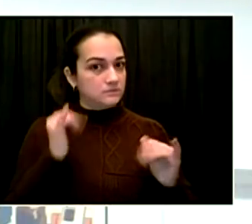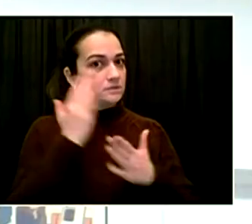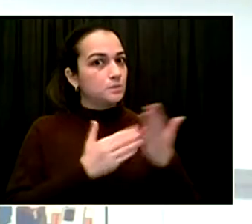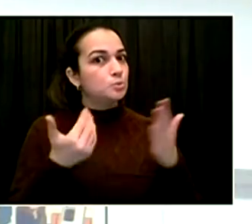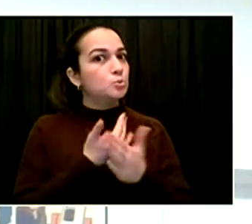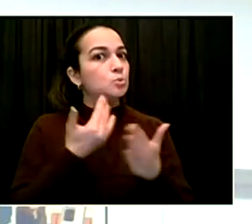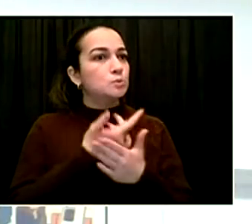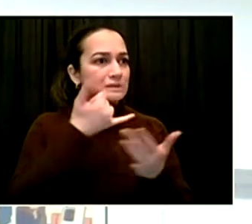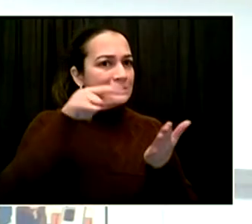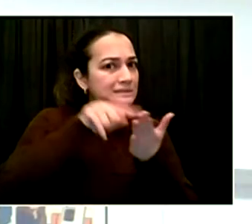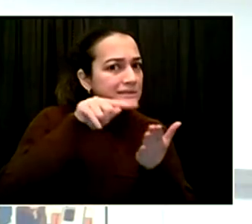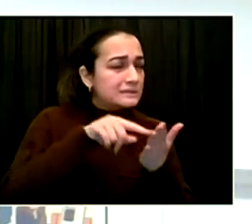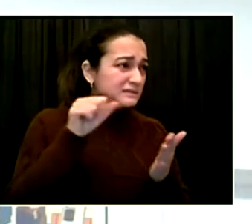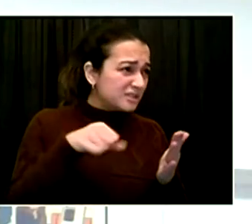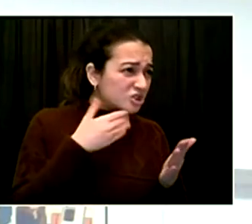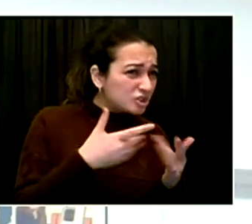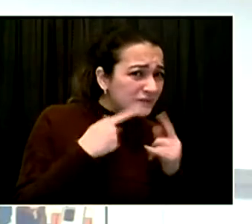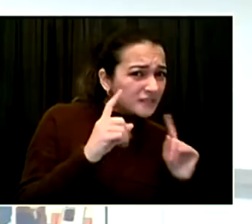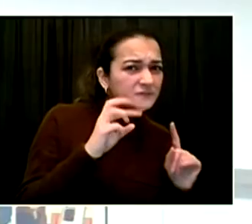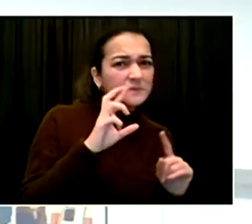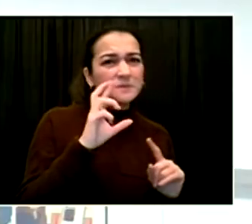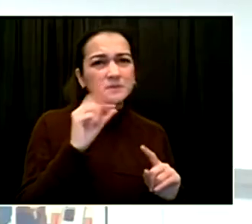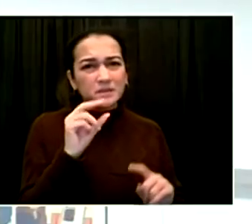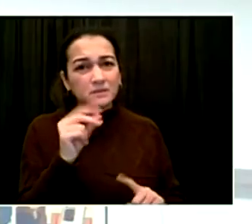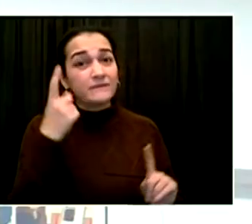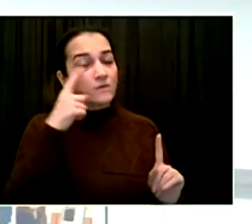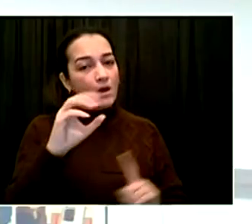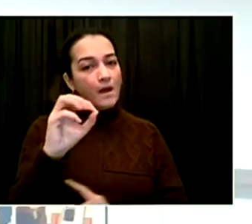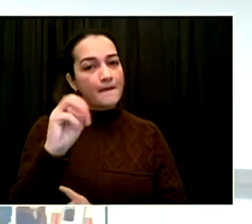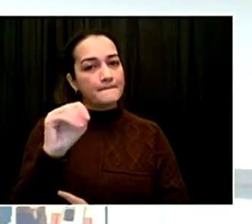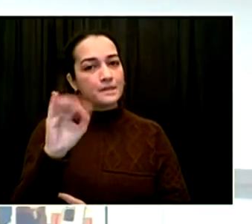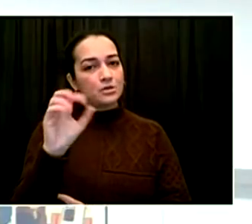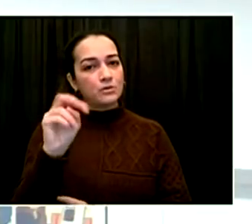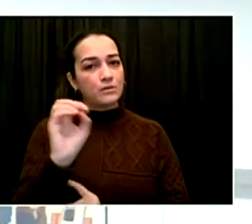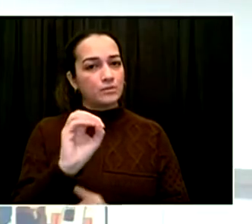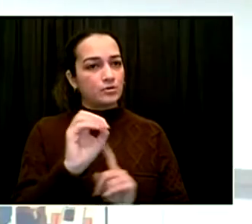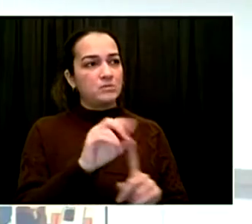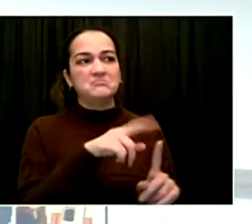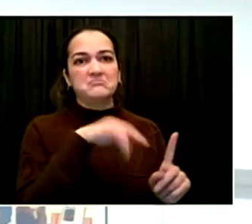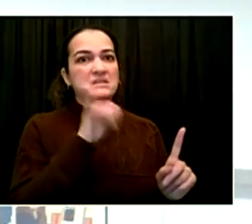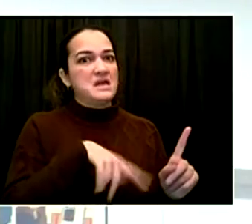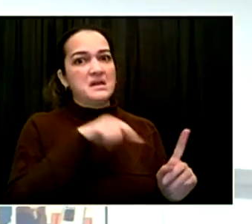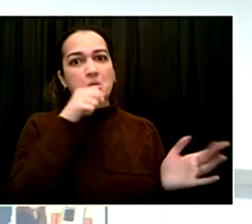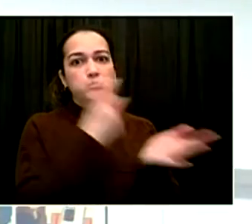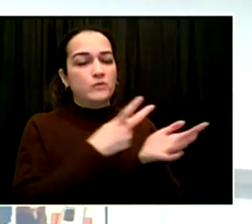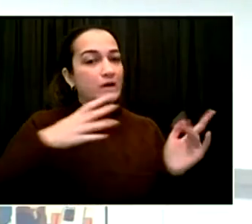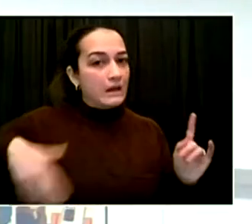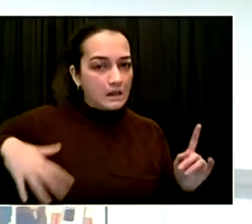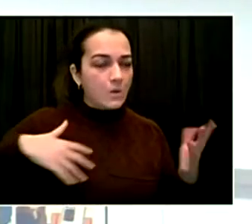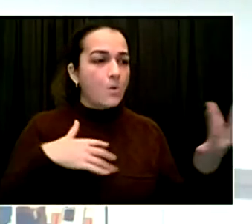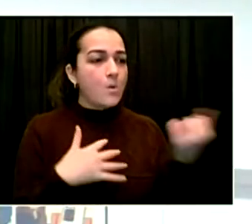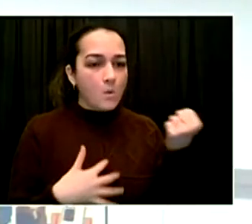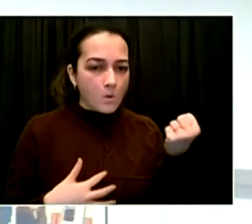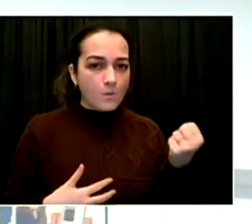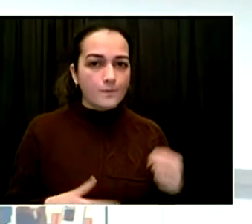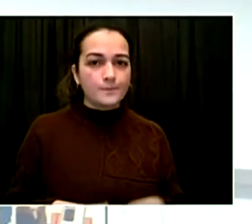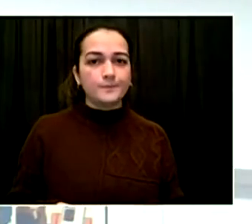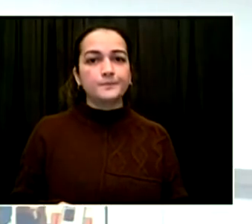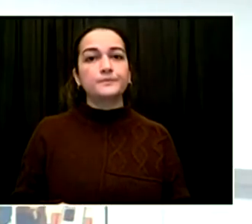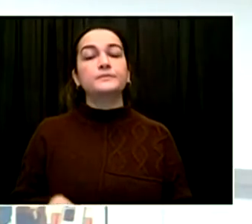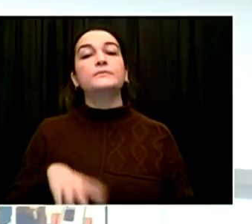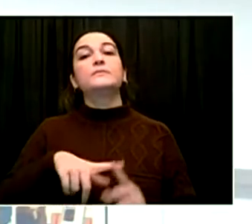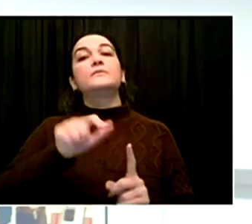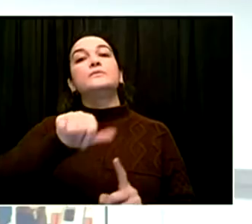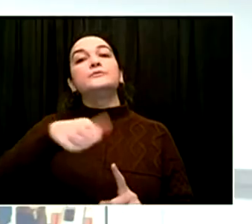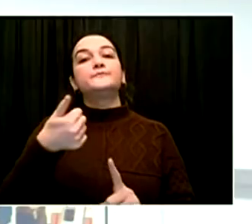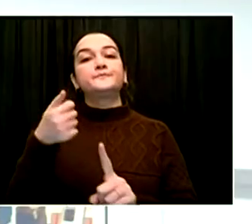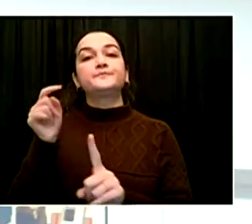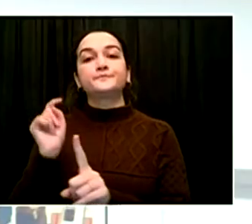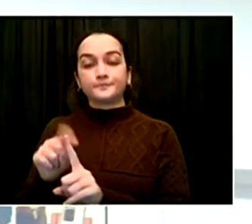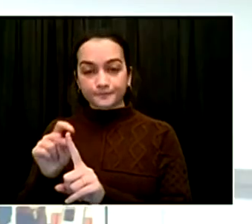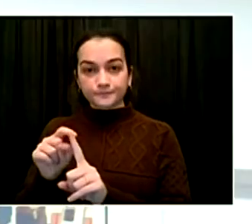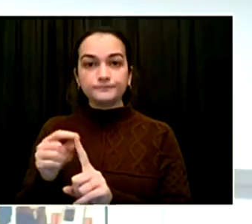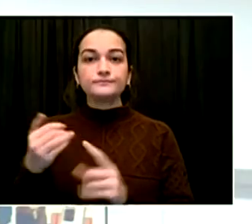HOW WELL SOME OF THE TREATMENTS